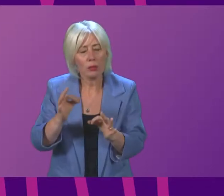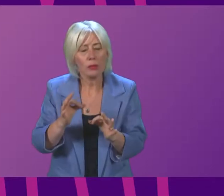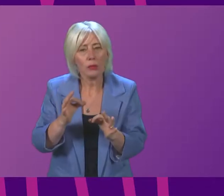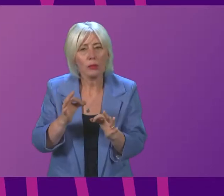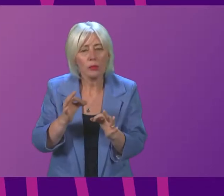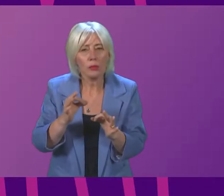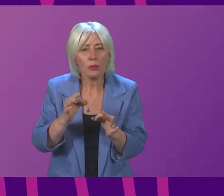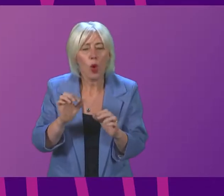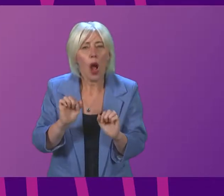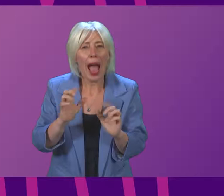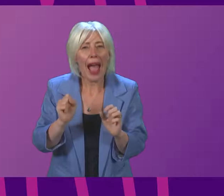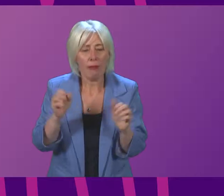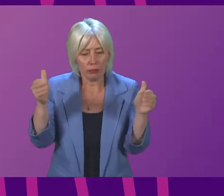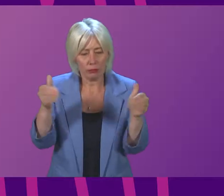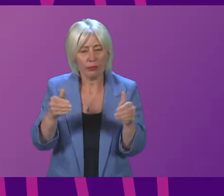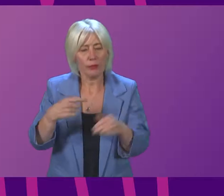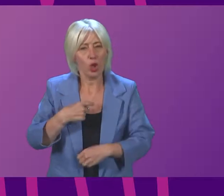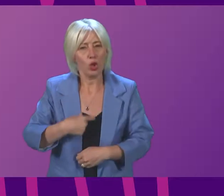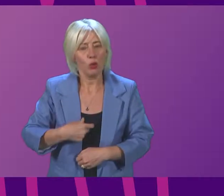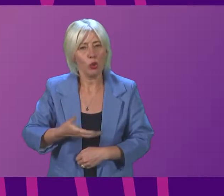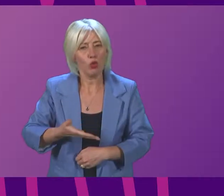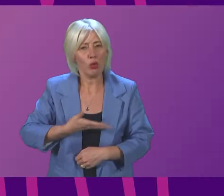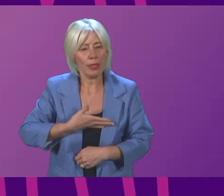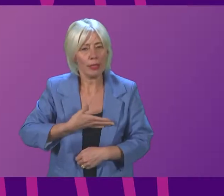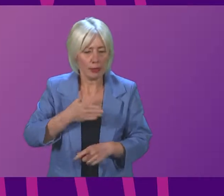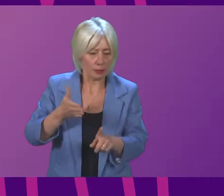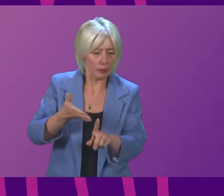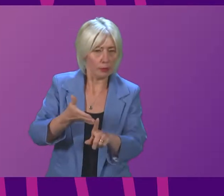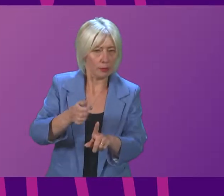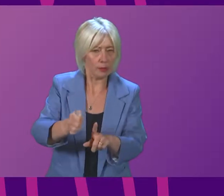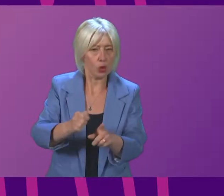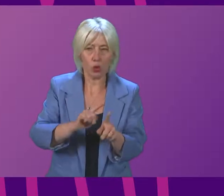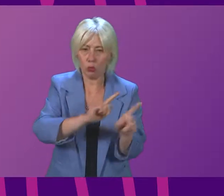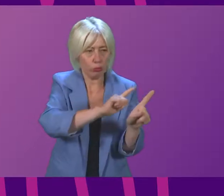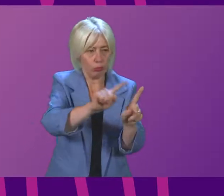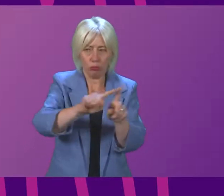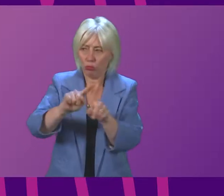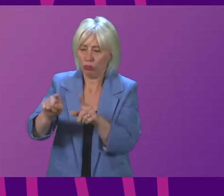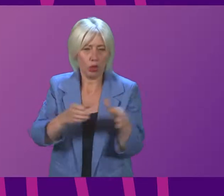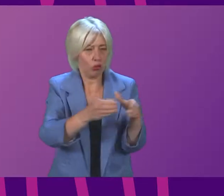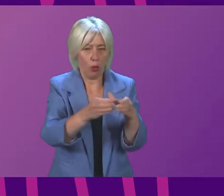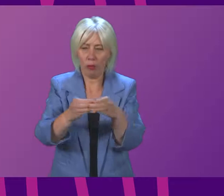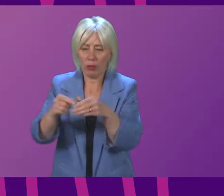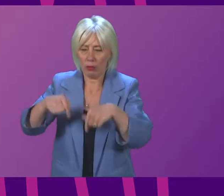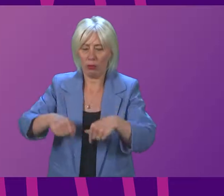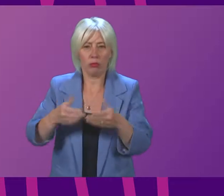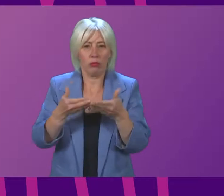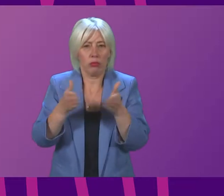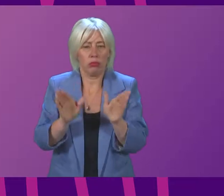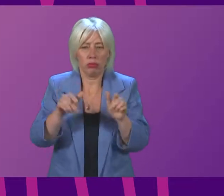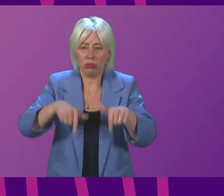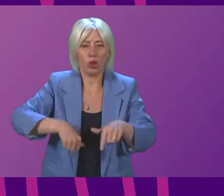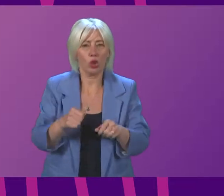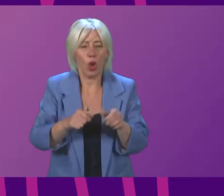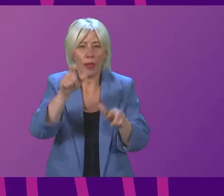with a human rights-based approach. It is important that the interests,